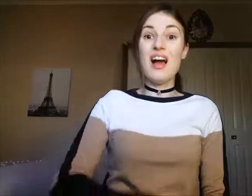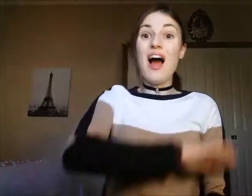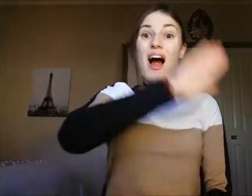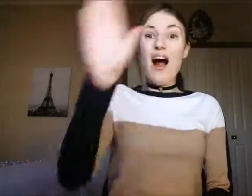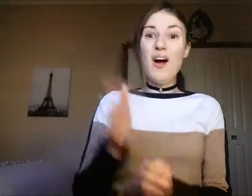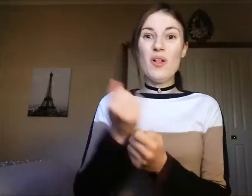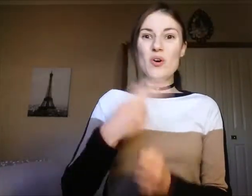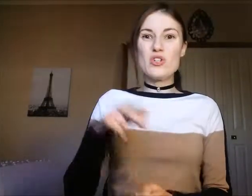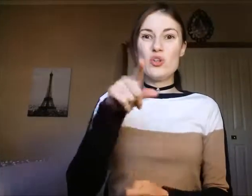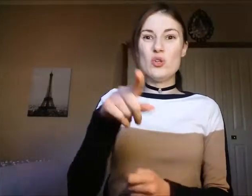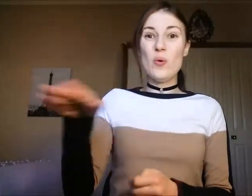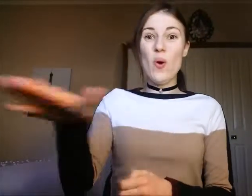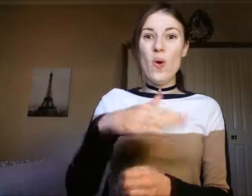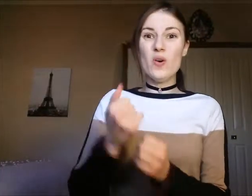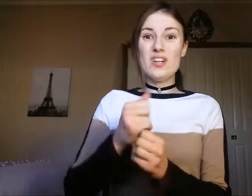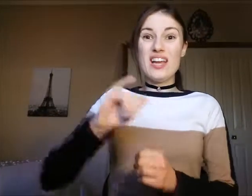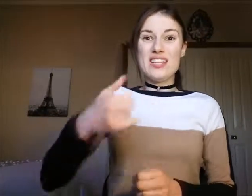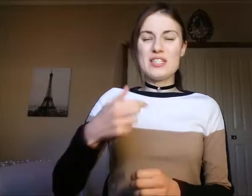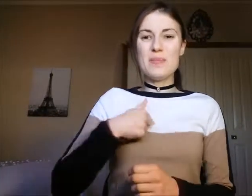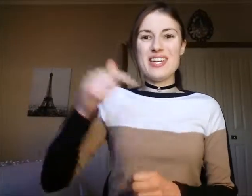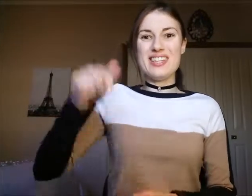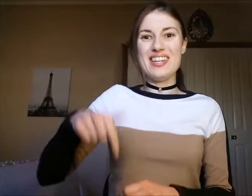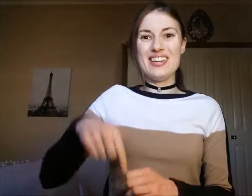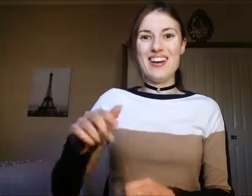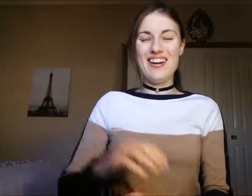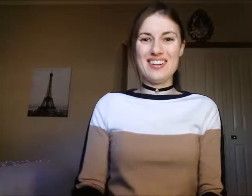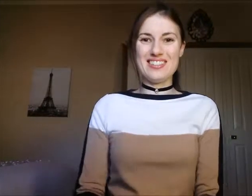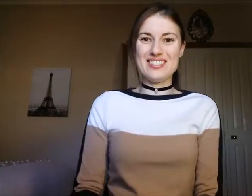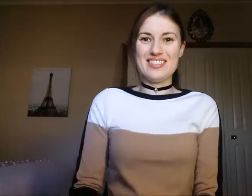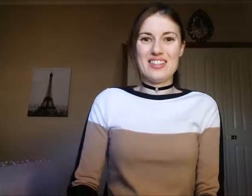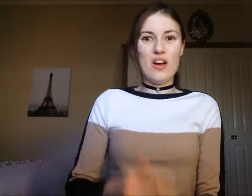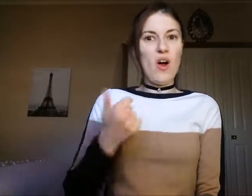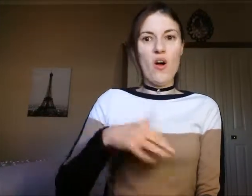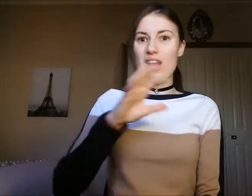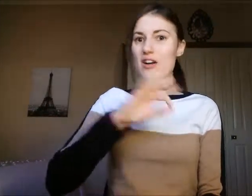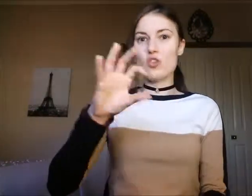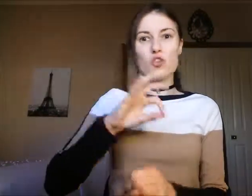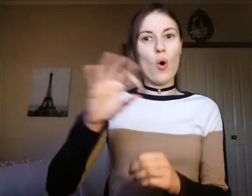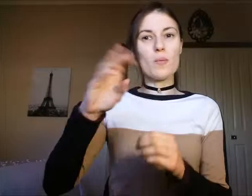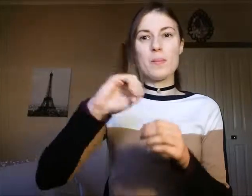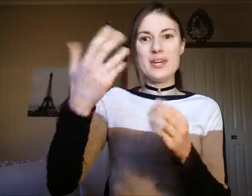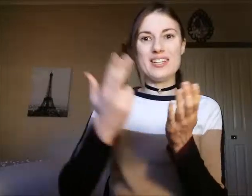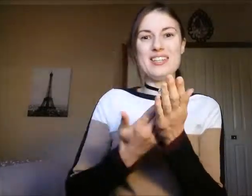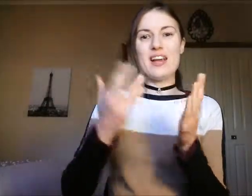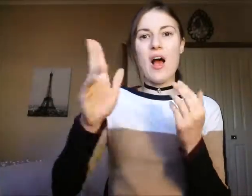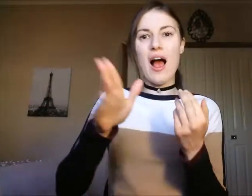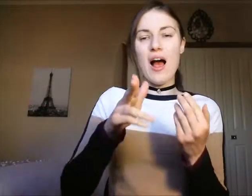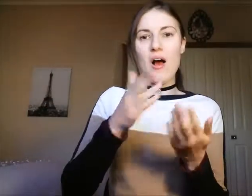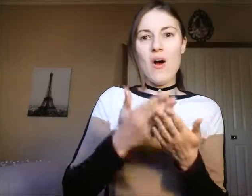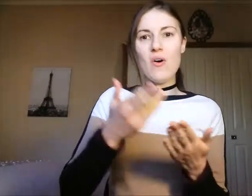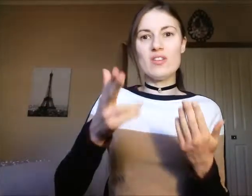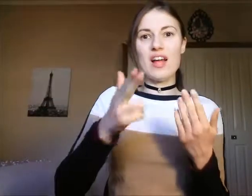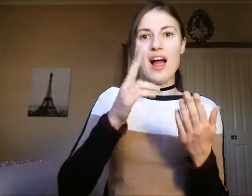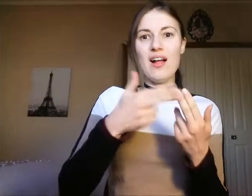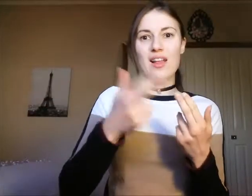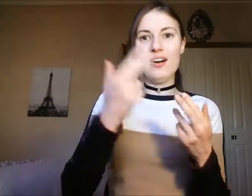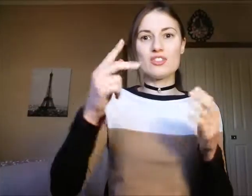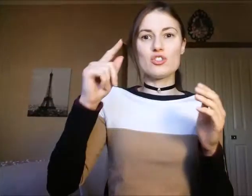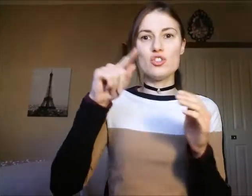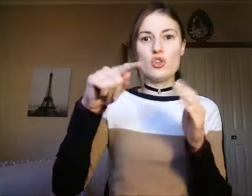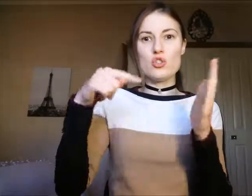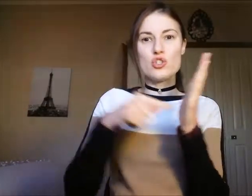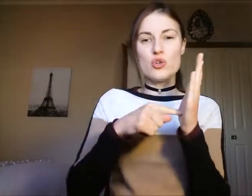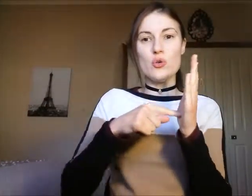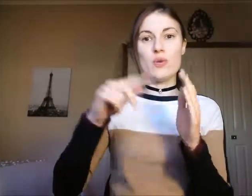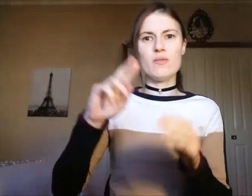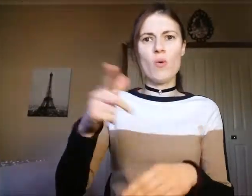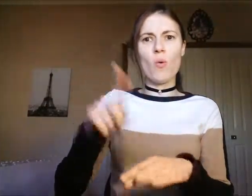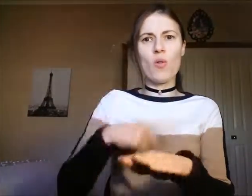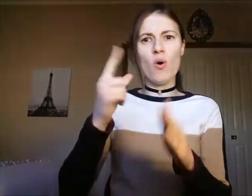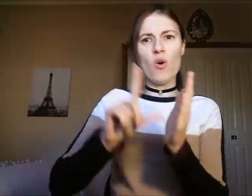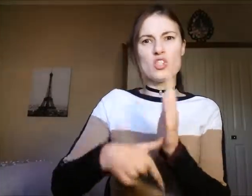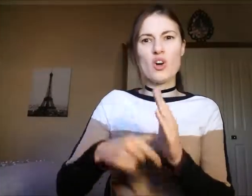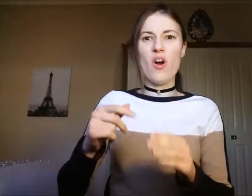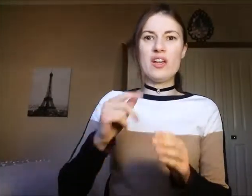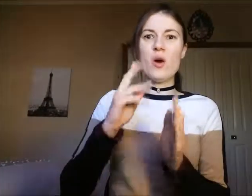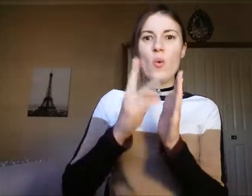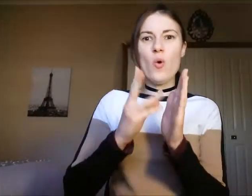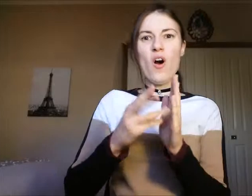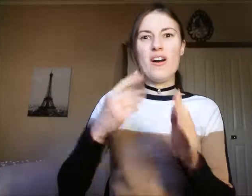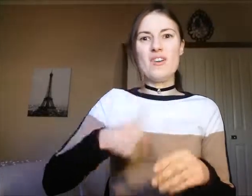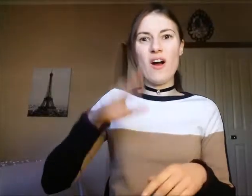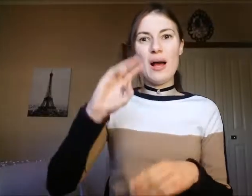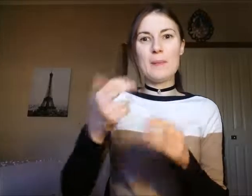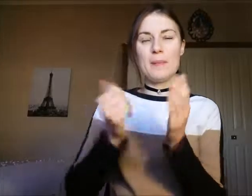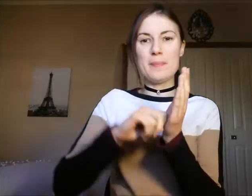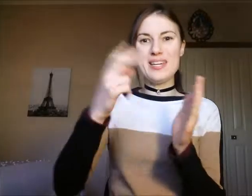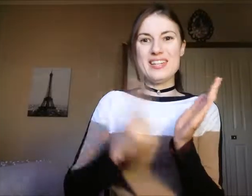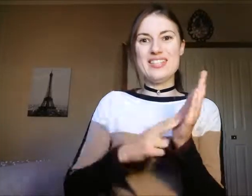hello to you it's me here I had not been on another youtube for long time while i been busy.